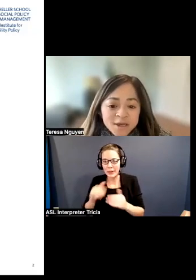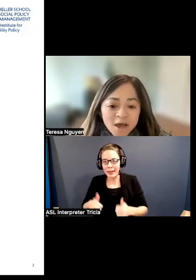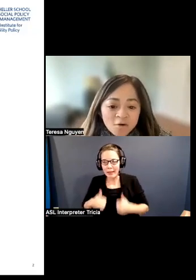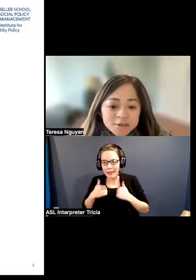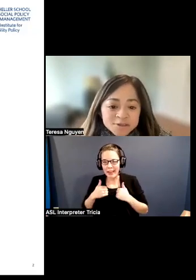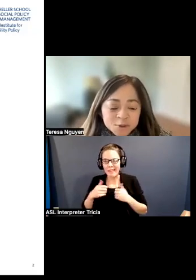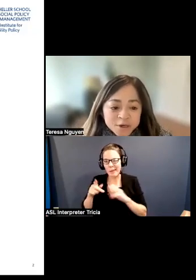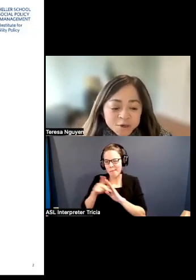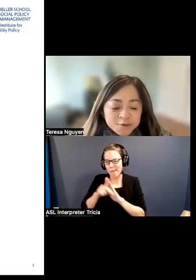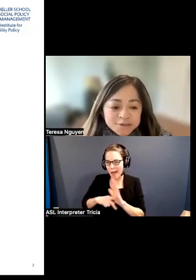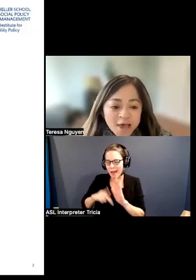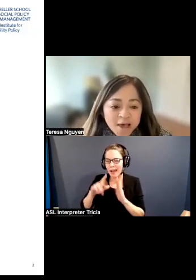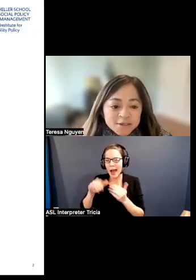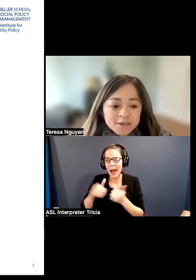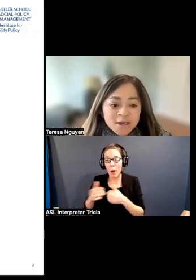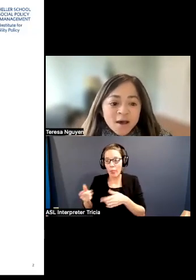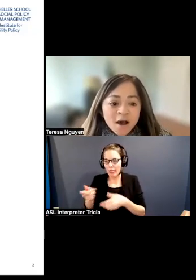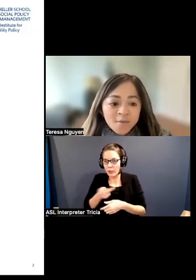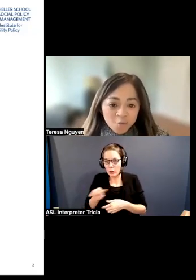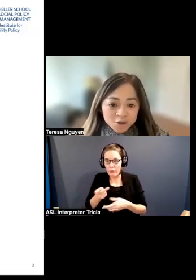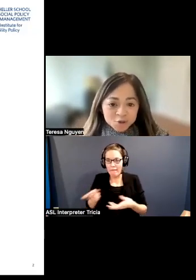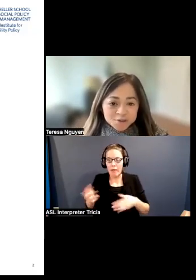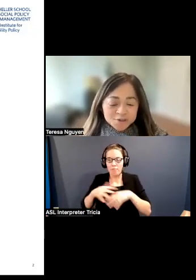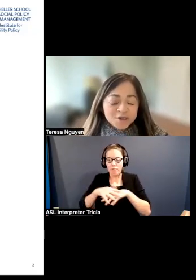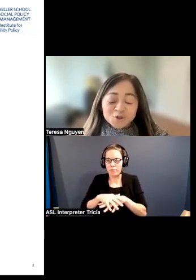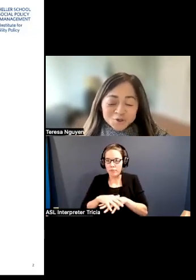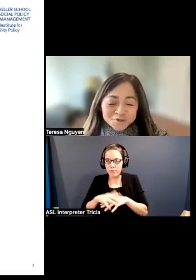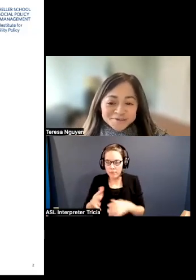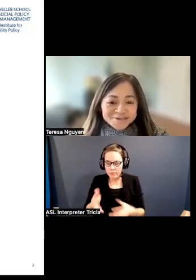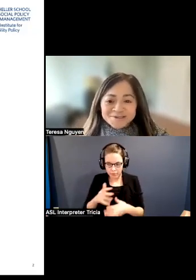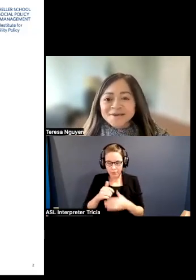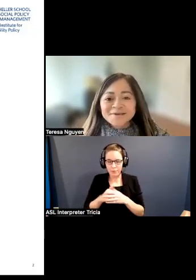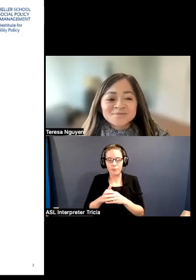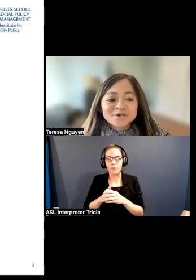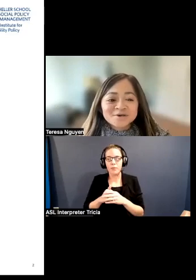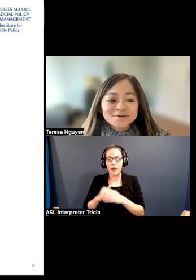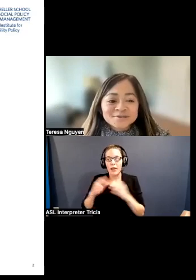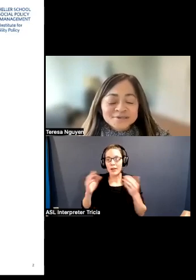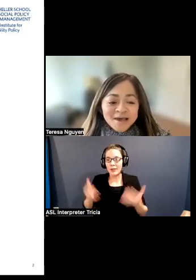and how these two intersect. And I'll be introducing today's speakers.